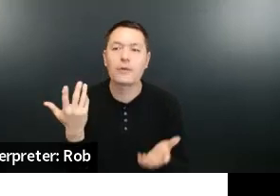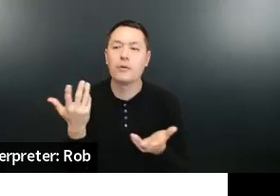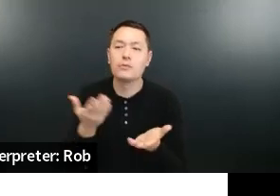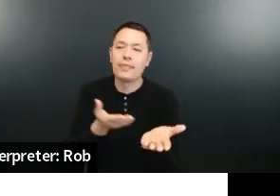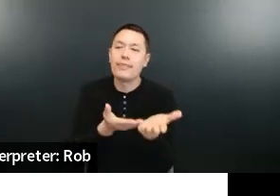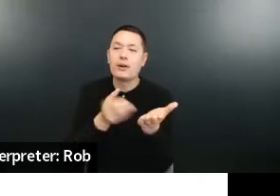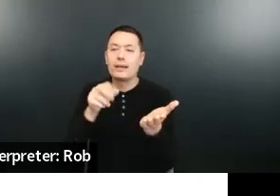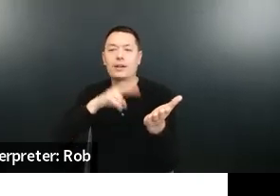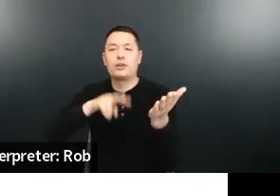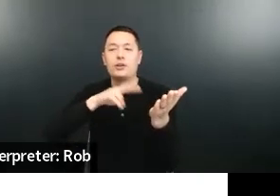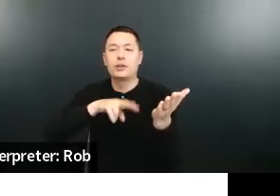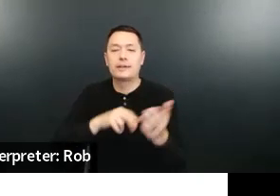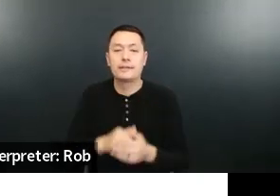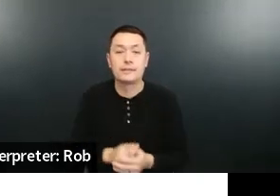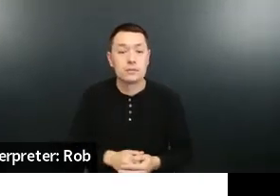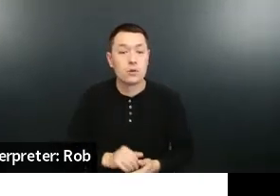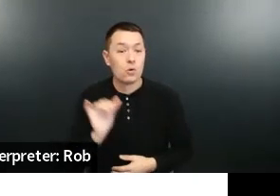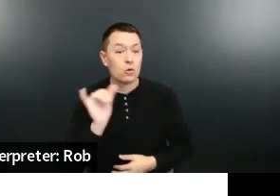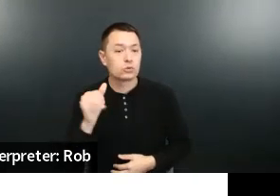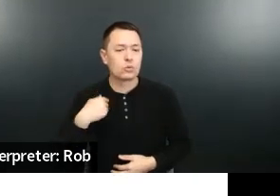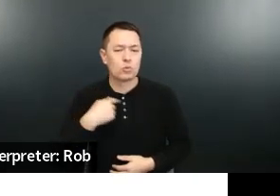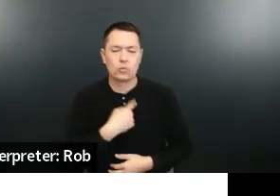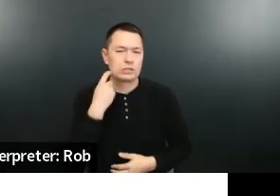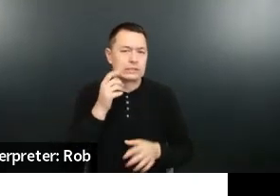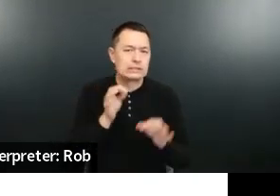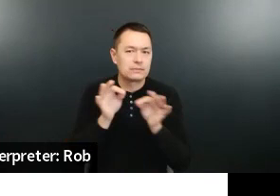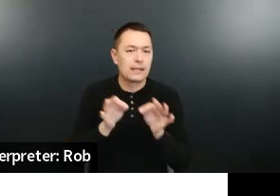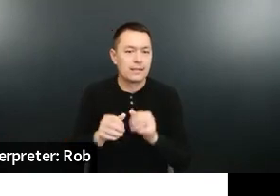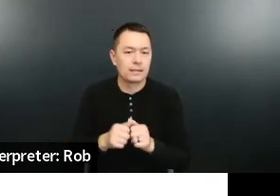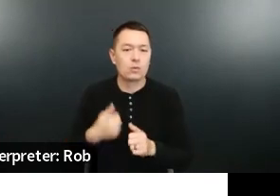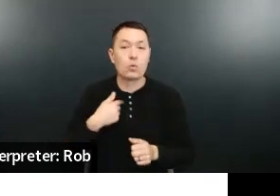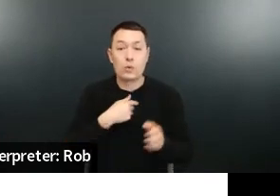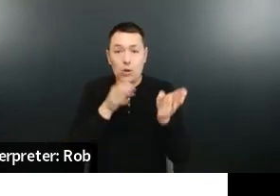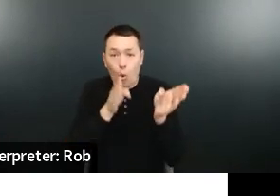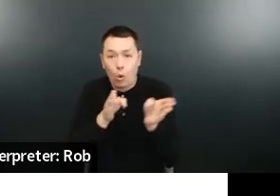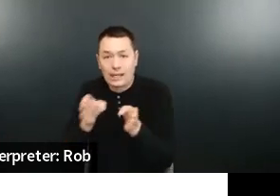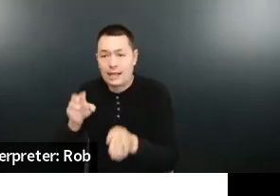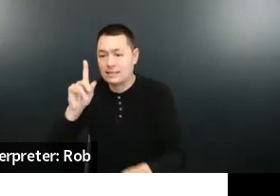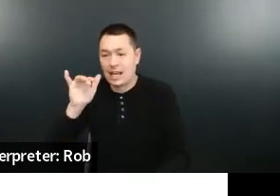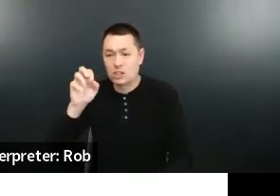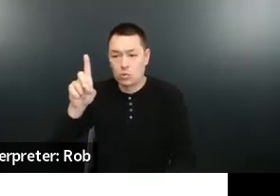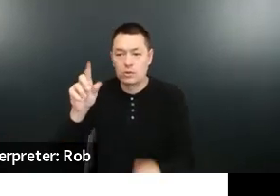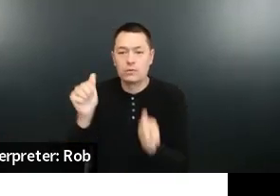And like we're talking about, we've organized our dashboards with the guided pathways to framework.